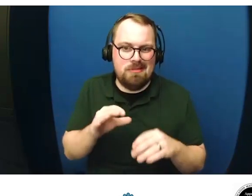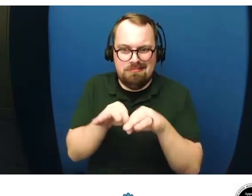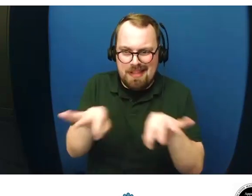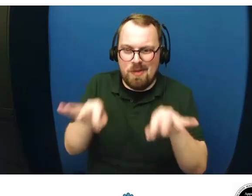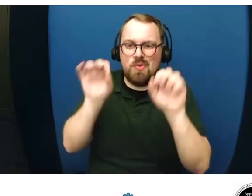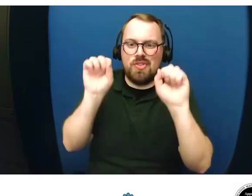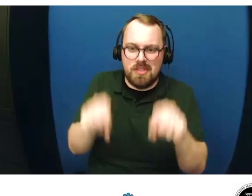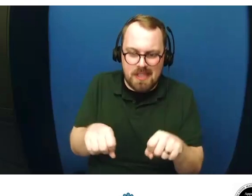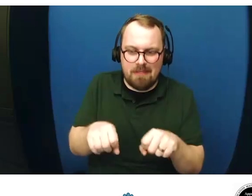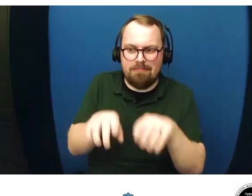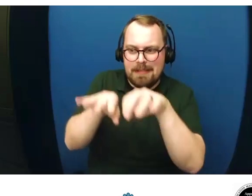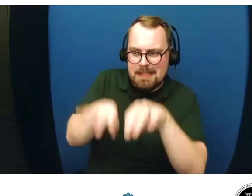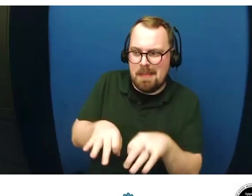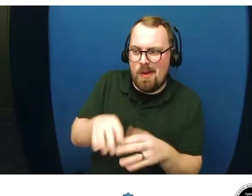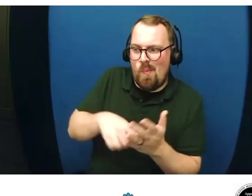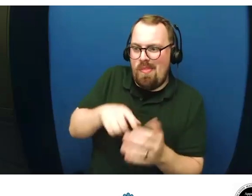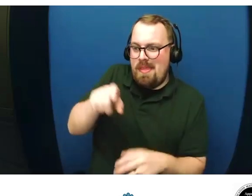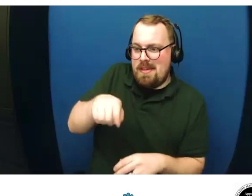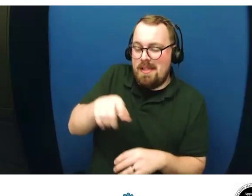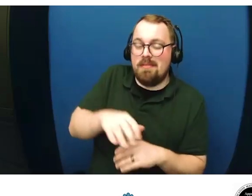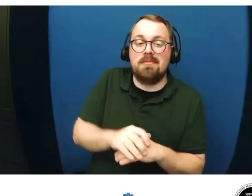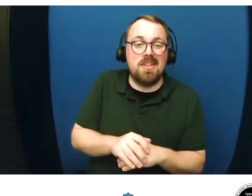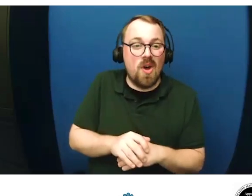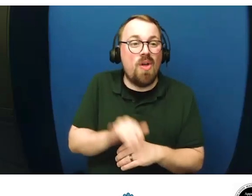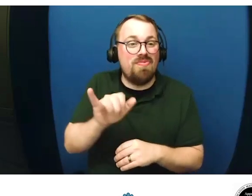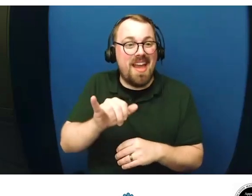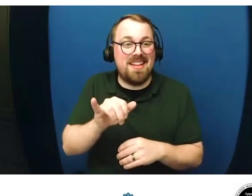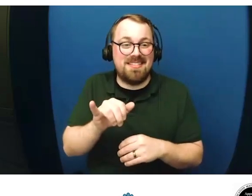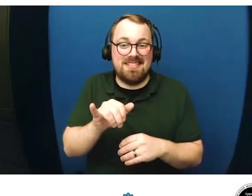Okay, that's Stress Management and the Effects of Stress.